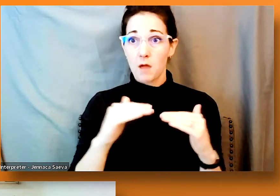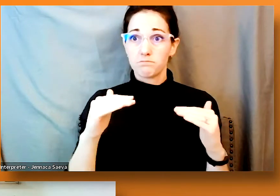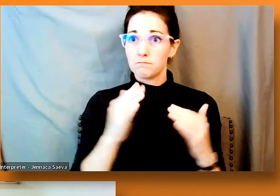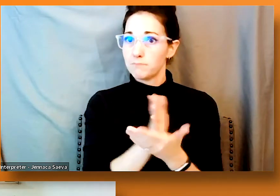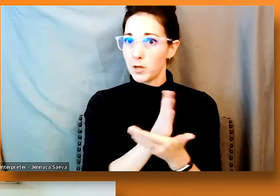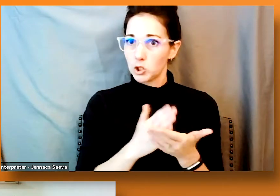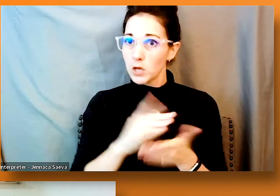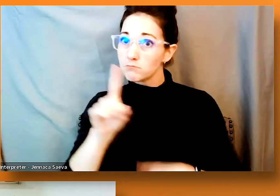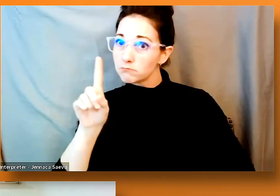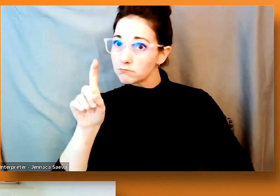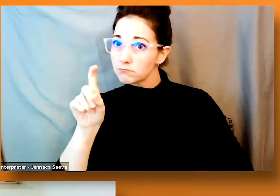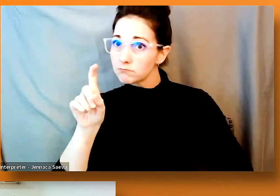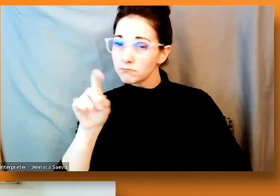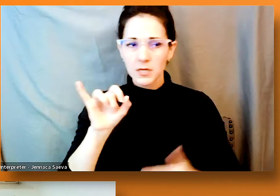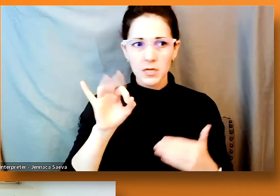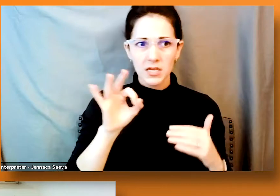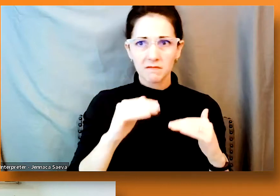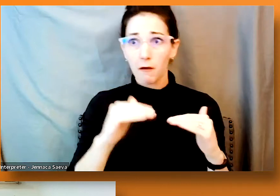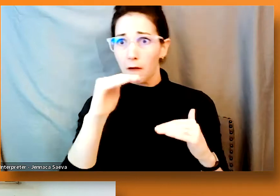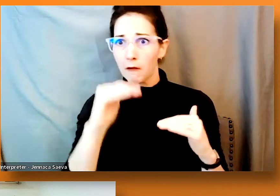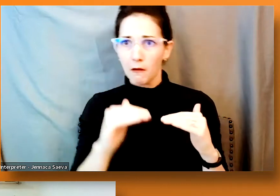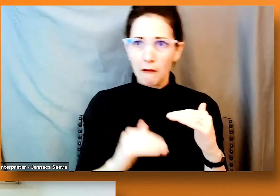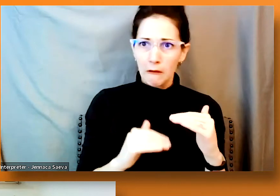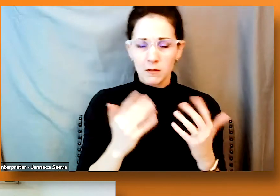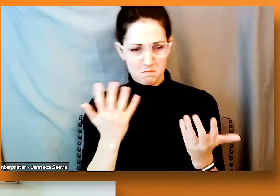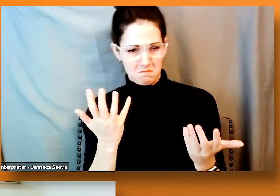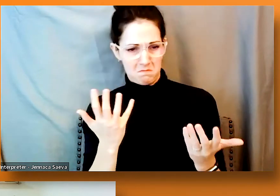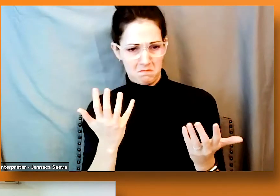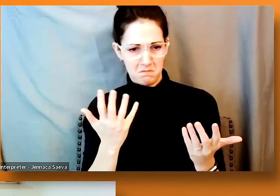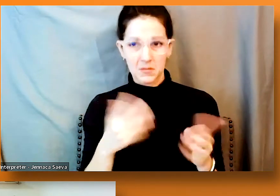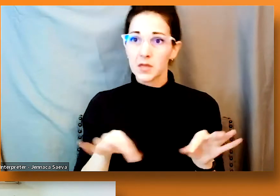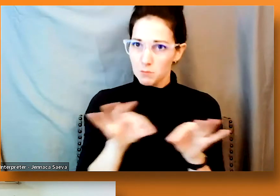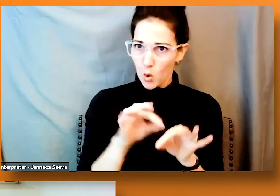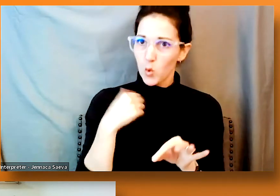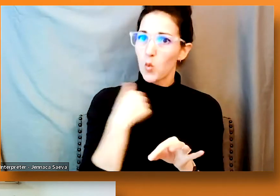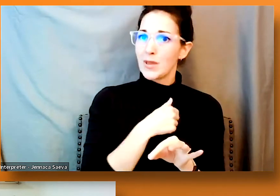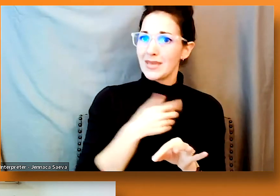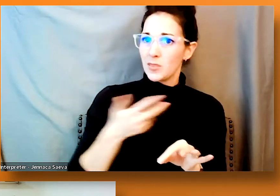And if they didn't, we need to investigate why they didn't.